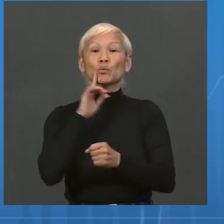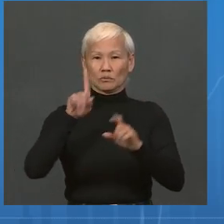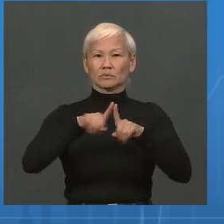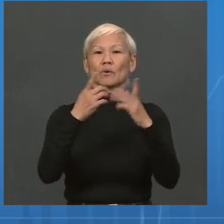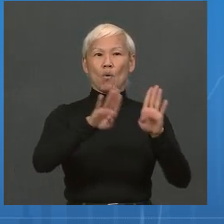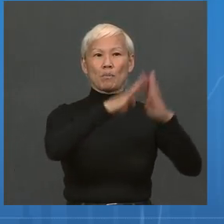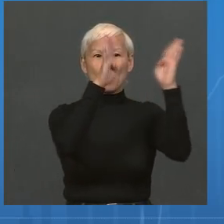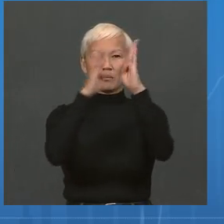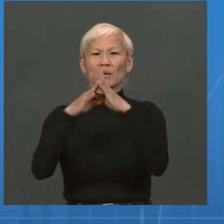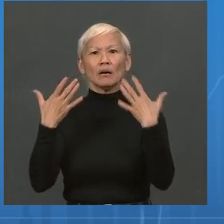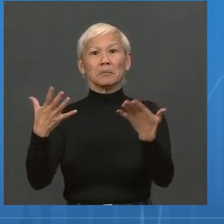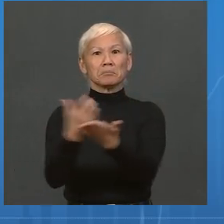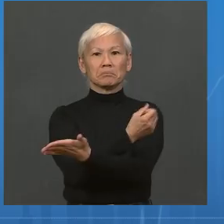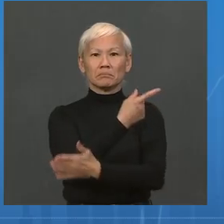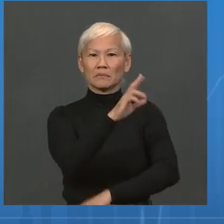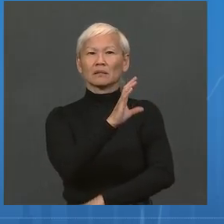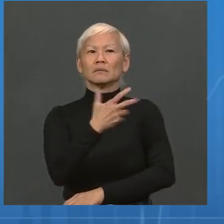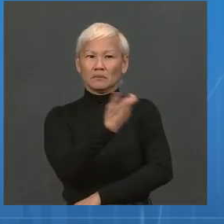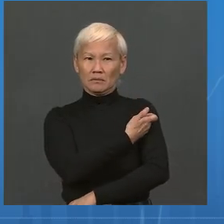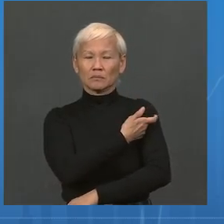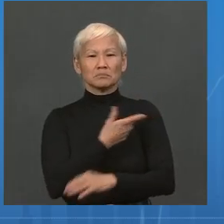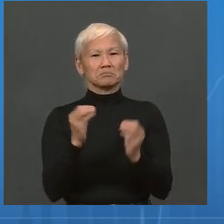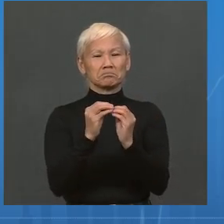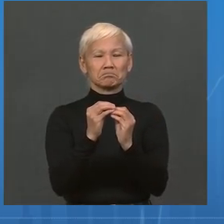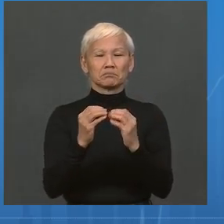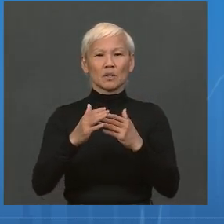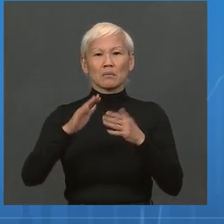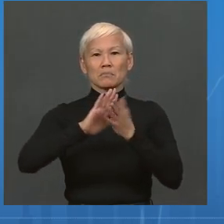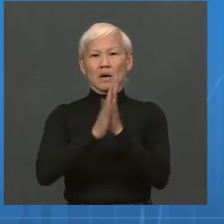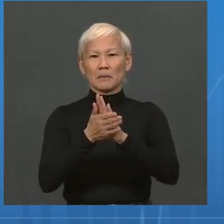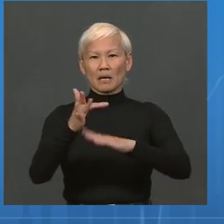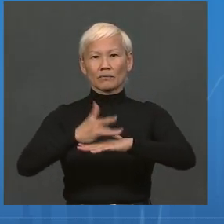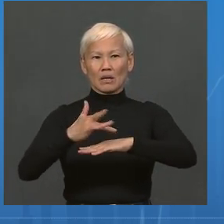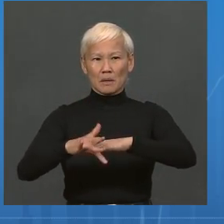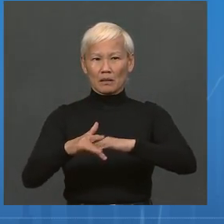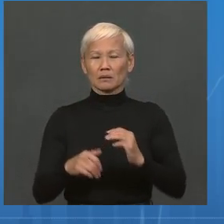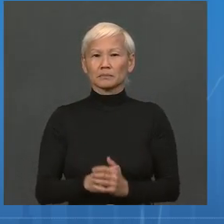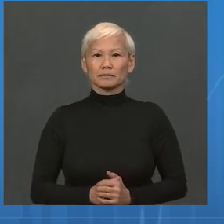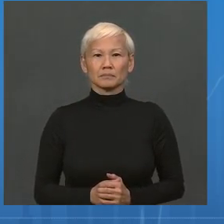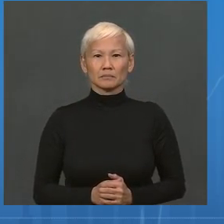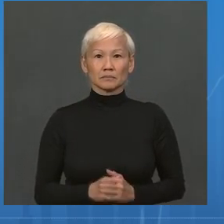will be fully up and running. Last question, please. Moderator: Last question.